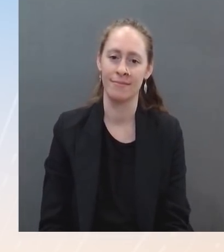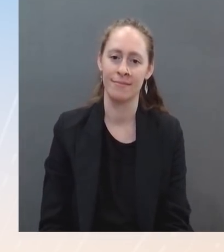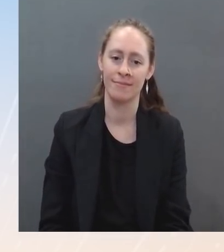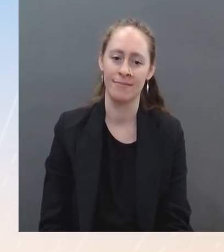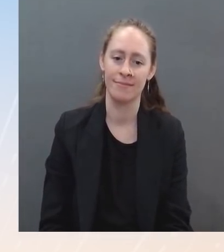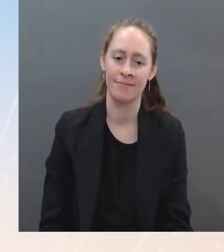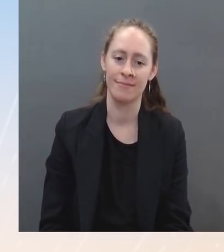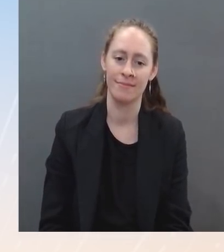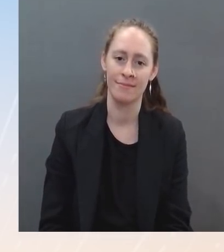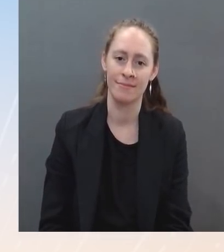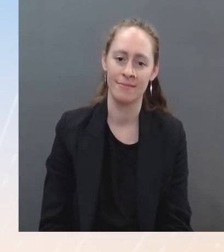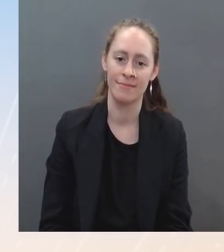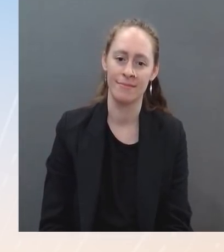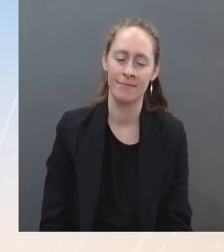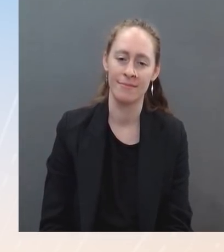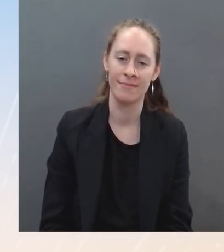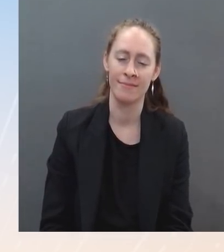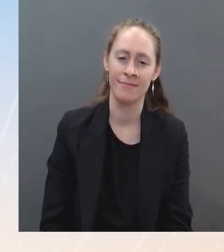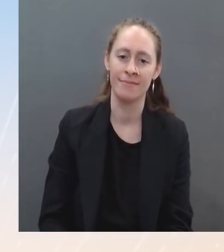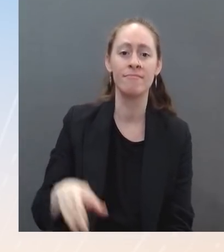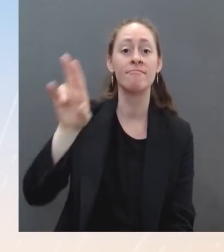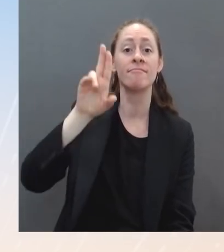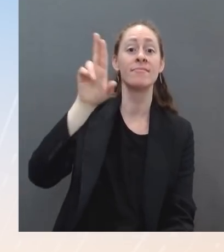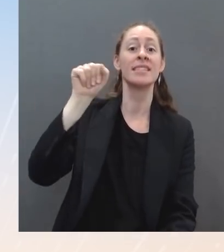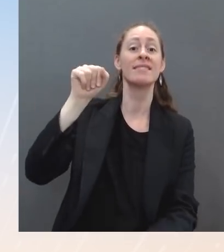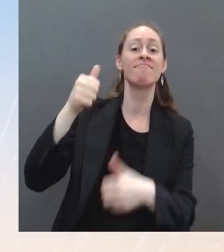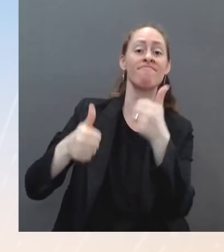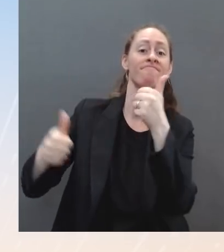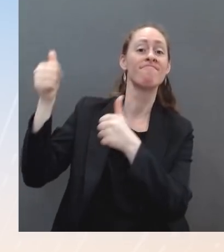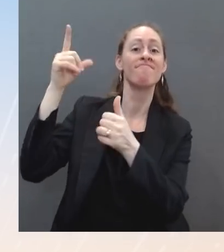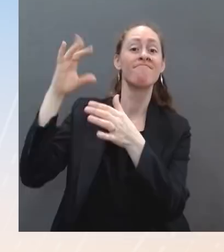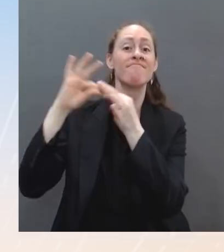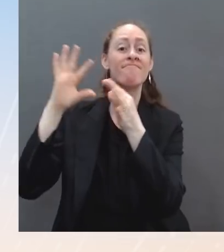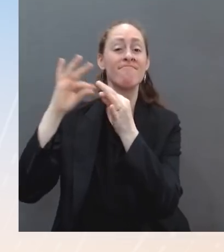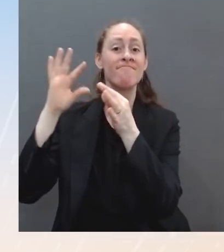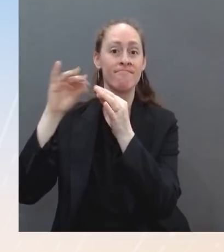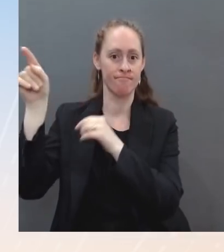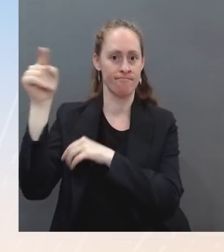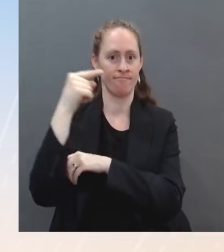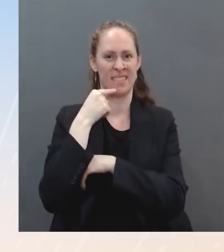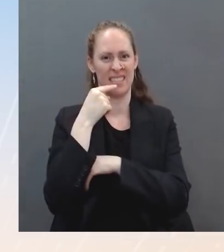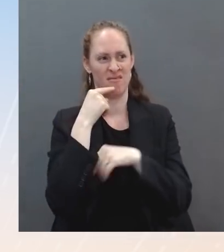likely disagreed with Putin's decision to invade Ukraine, that their disillusionment is probably amplified